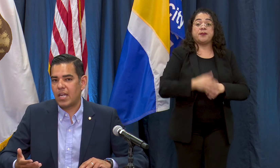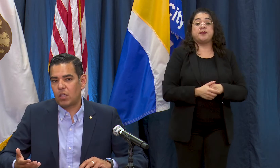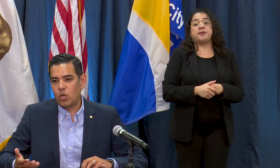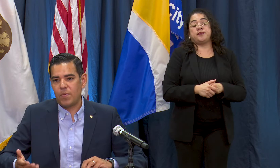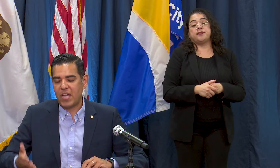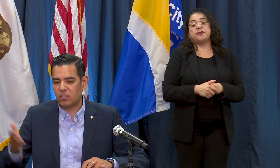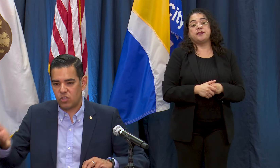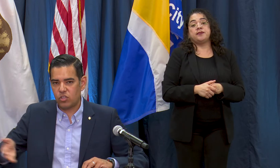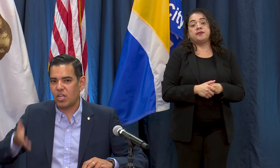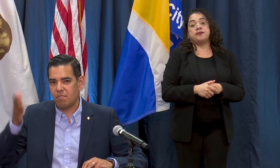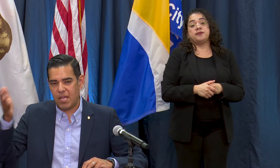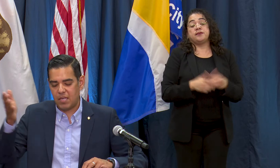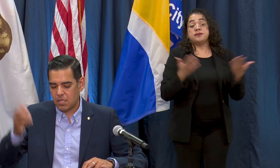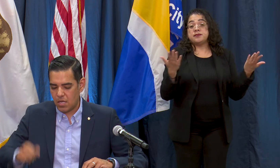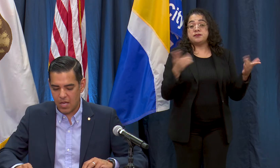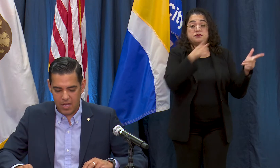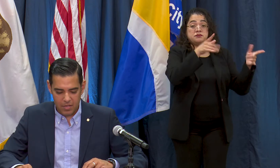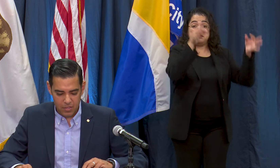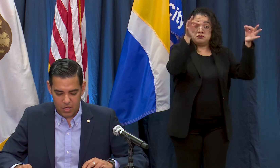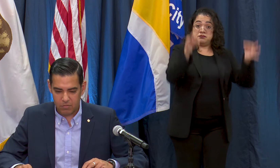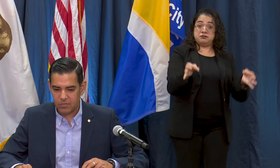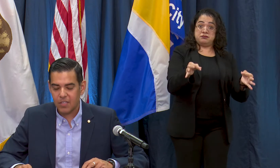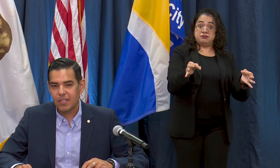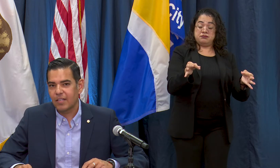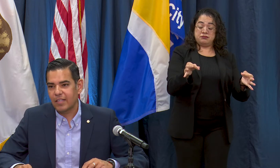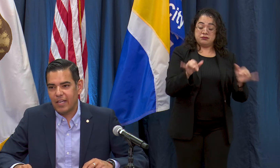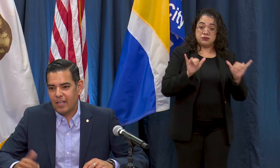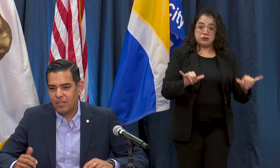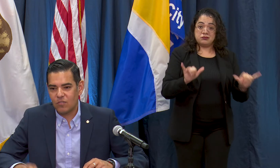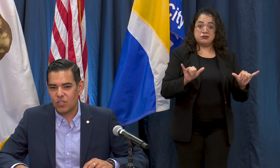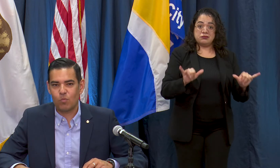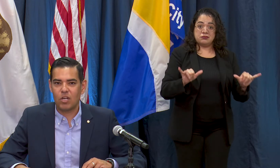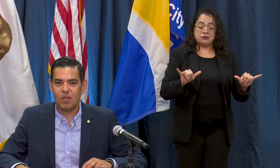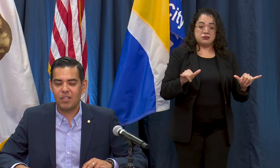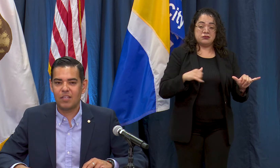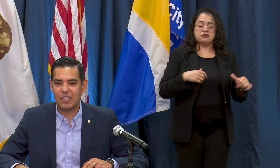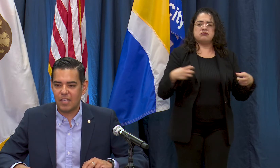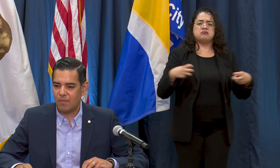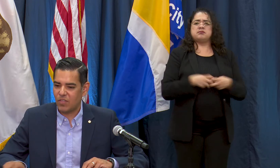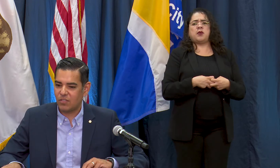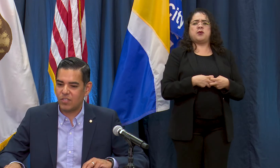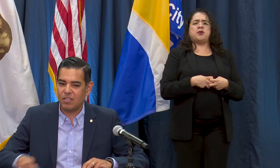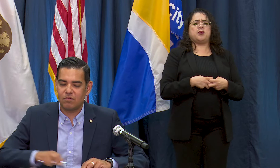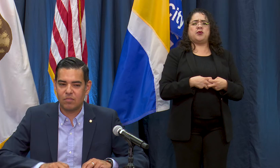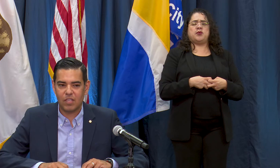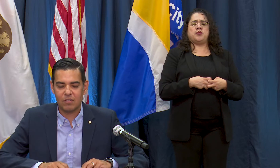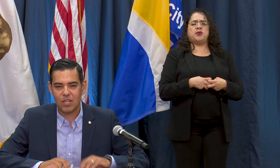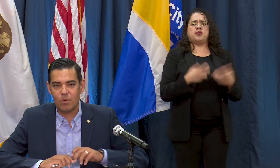get included but that decision got made you know somewhere in Senator